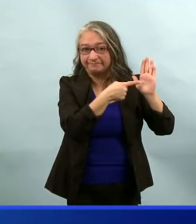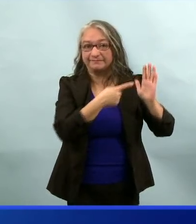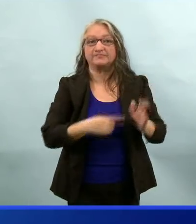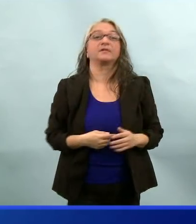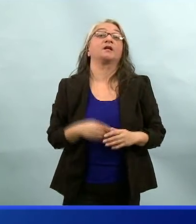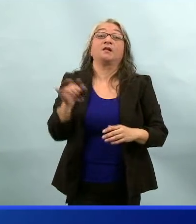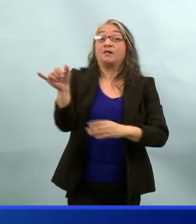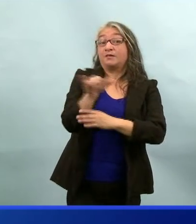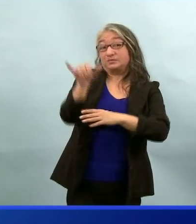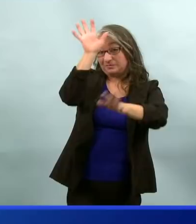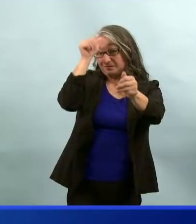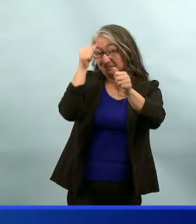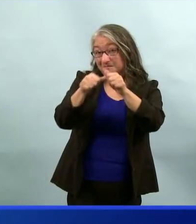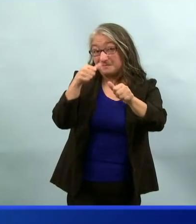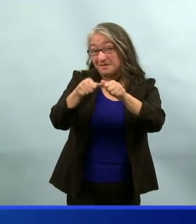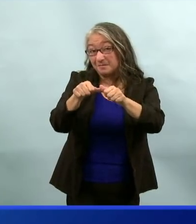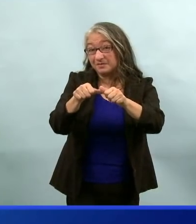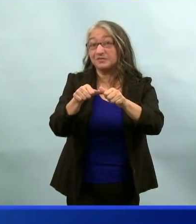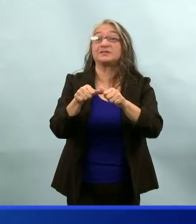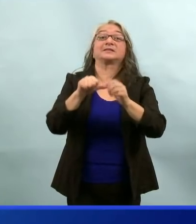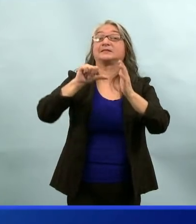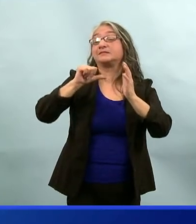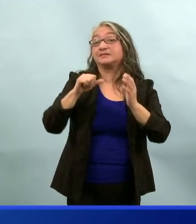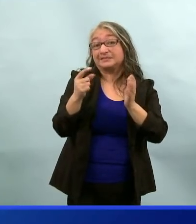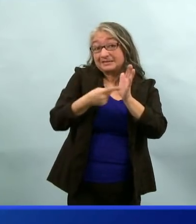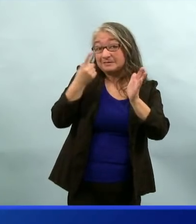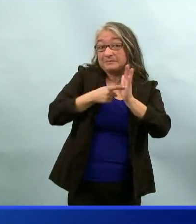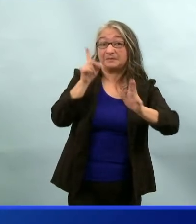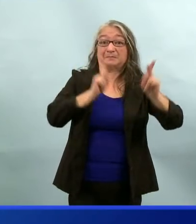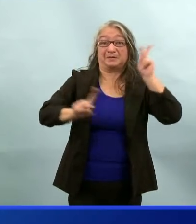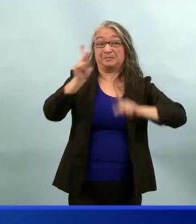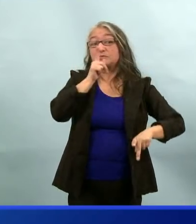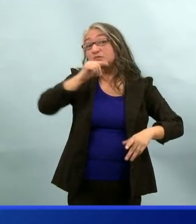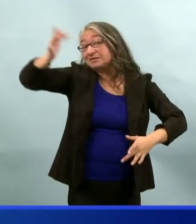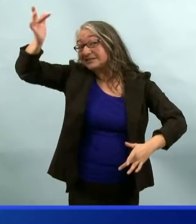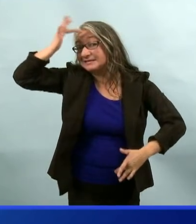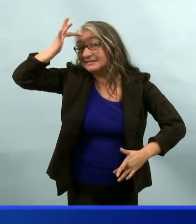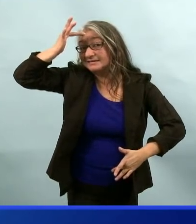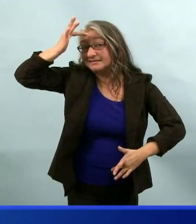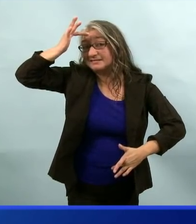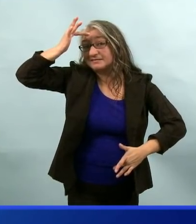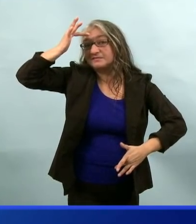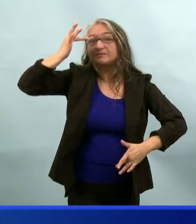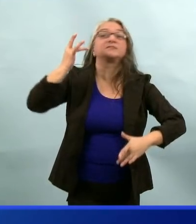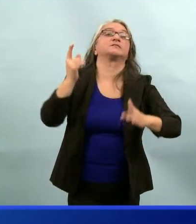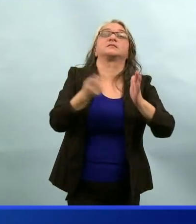and this is really in efforts to help protect our most specialized and acute beds in the province